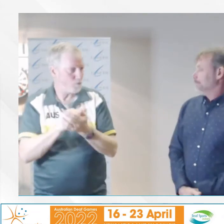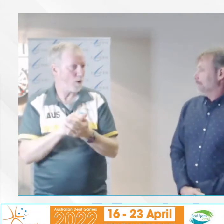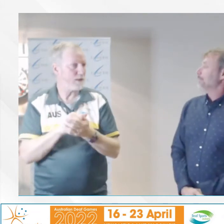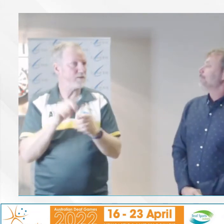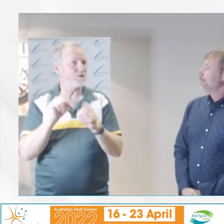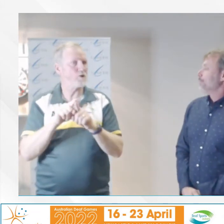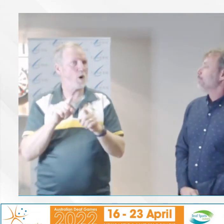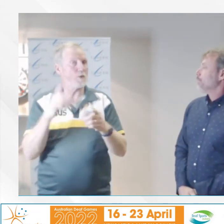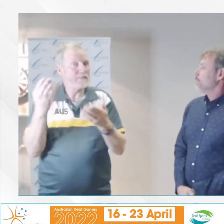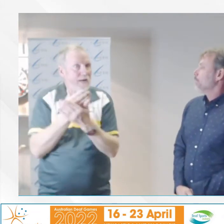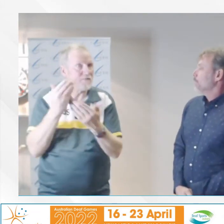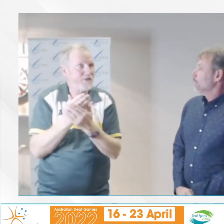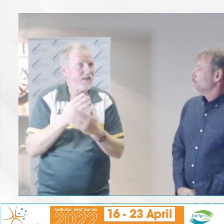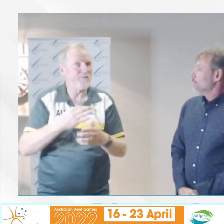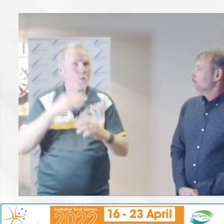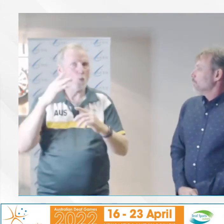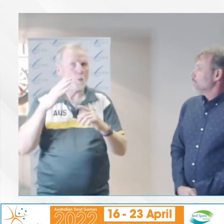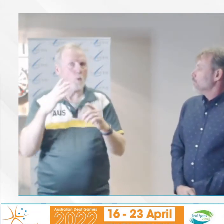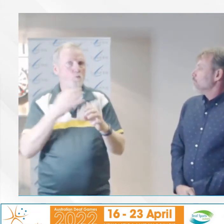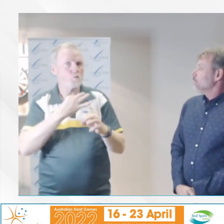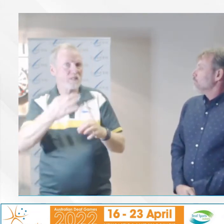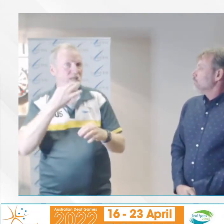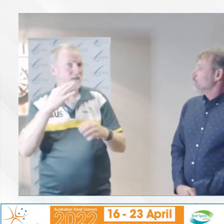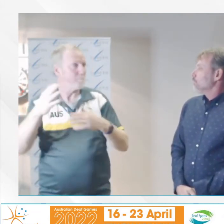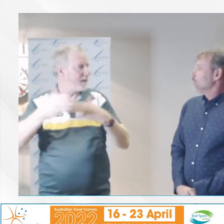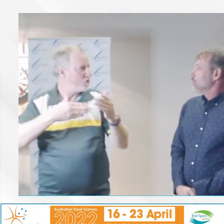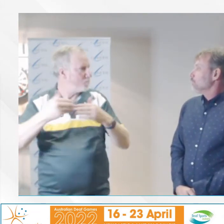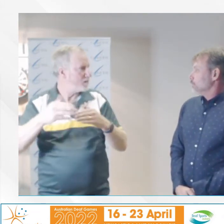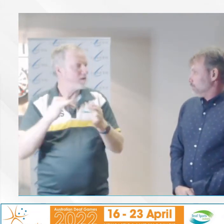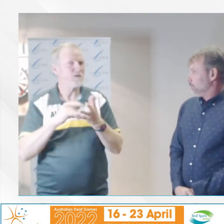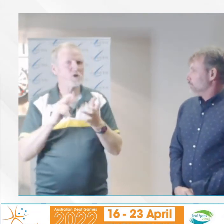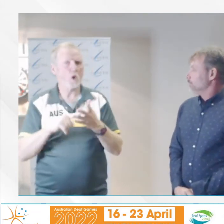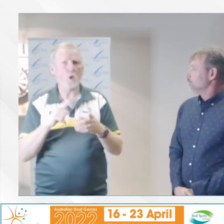well yeah that's right we've got to make sure that we take care of everybody as well so we need to